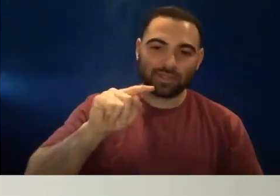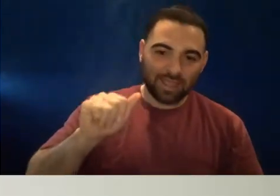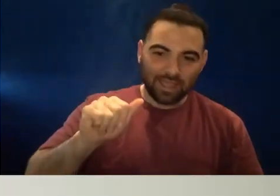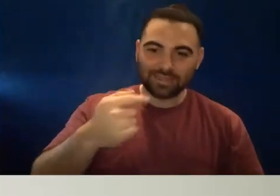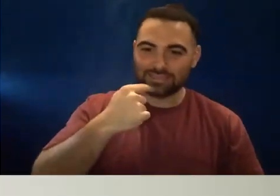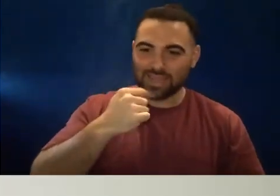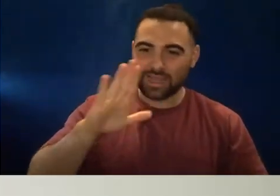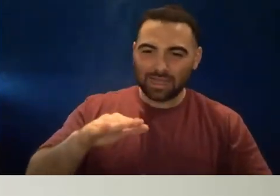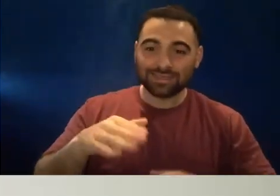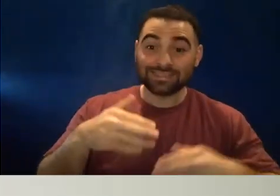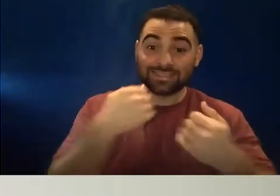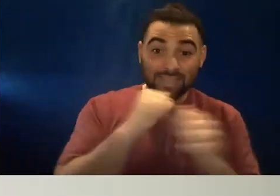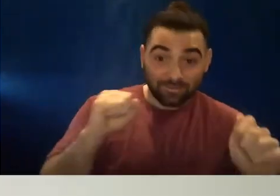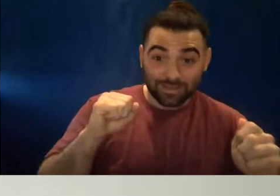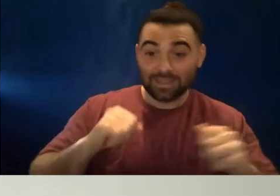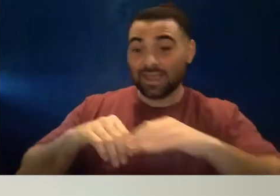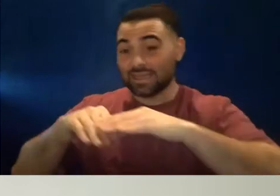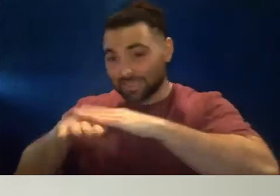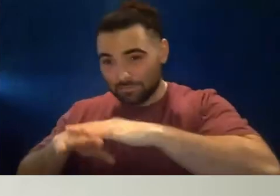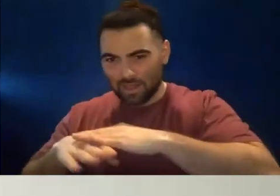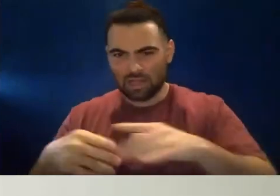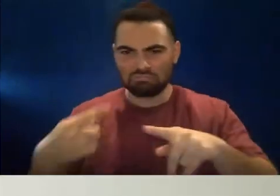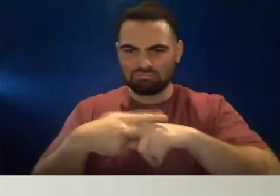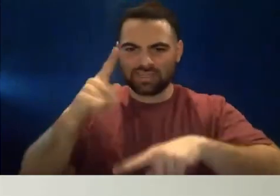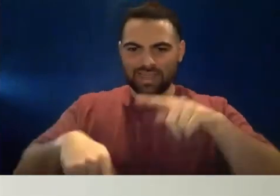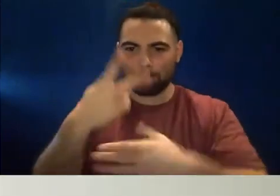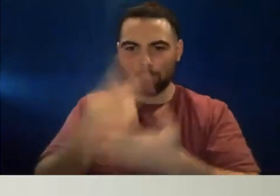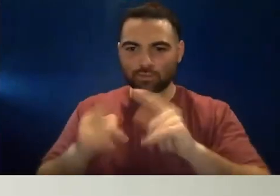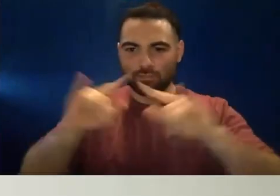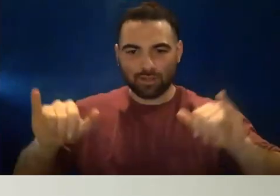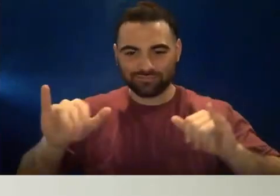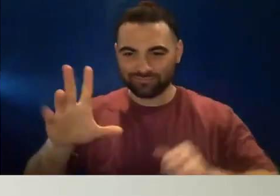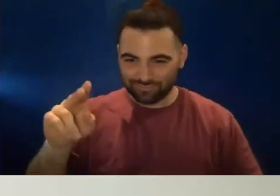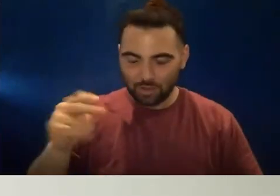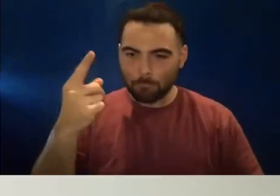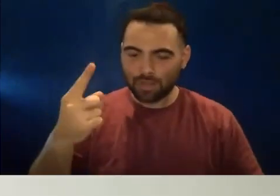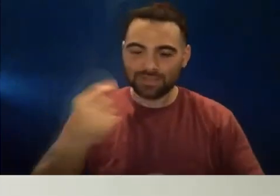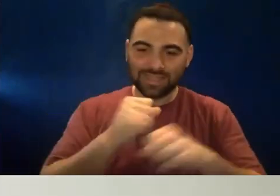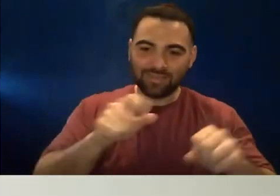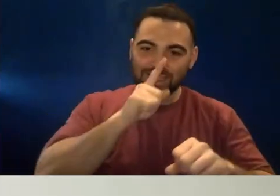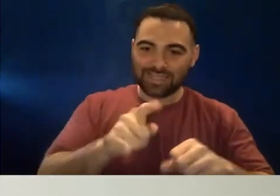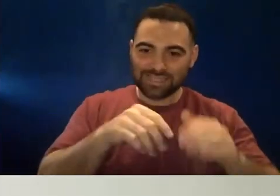And the reality is that safety is accessibility and like accessibility helps people travel safely